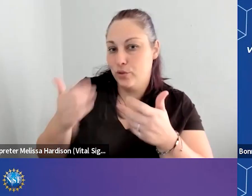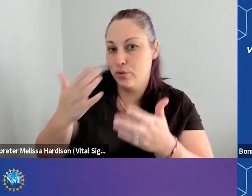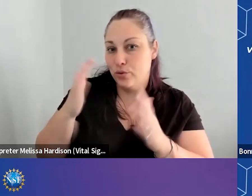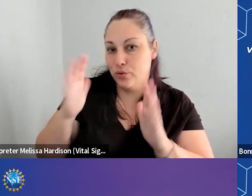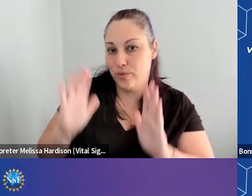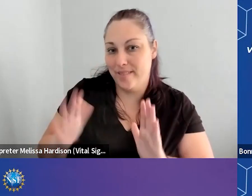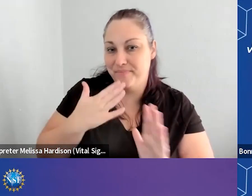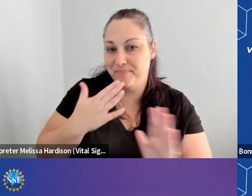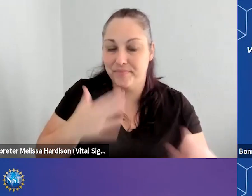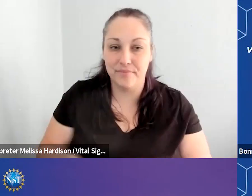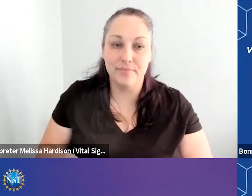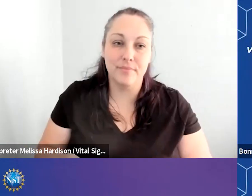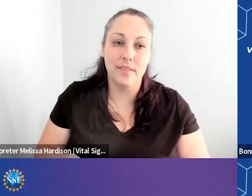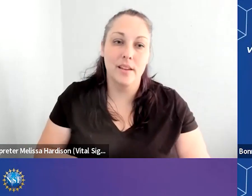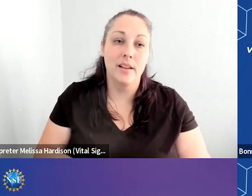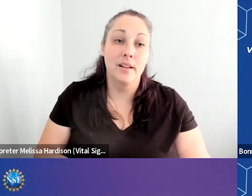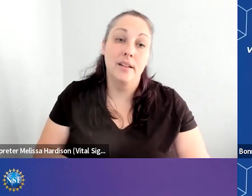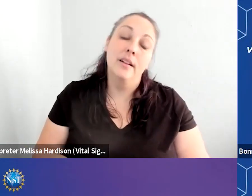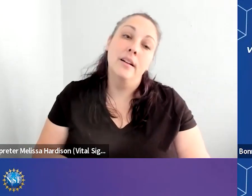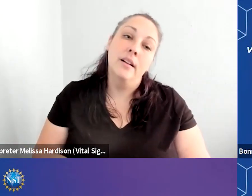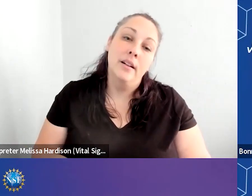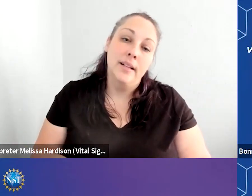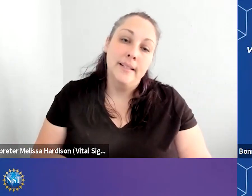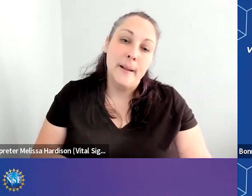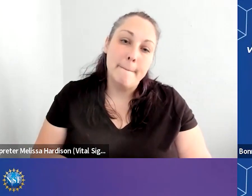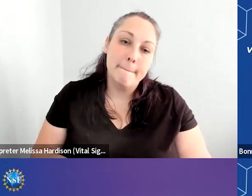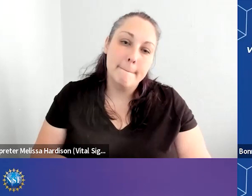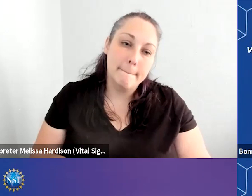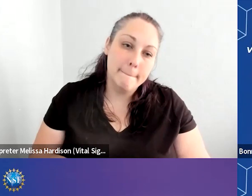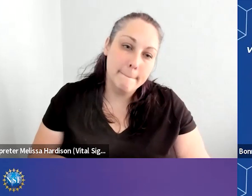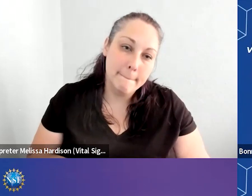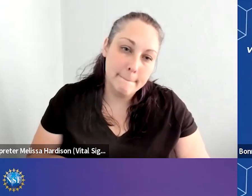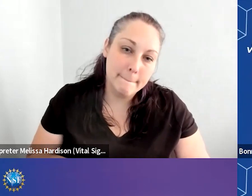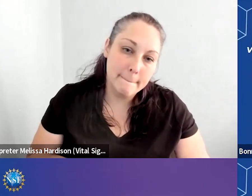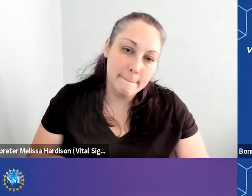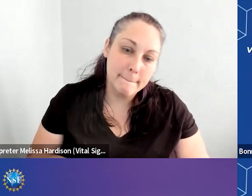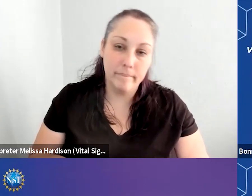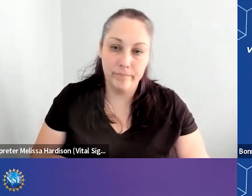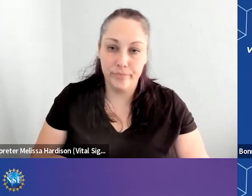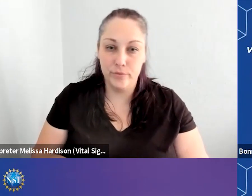And let me -- I'm going to skip to Jennifer Taylor's question, because I, you know,